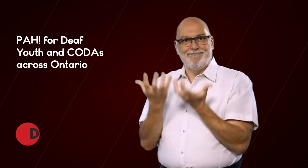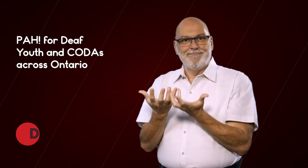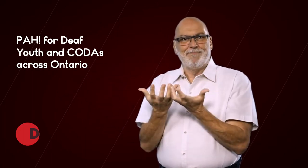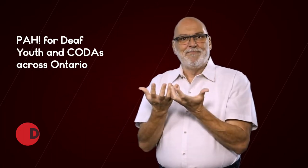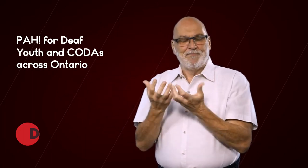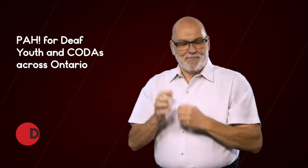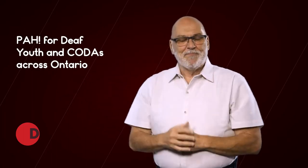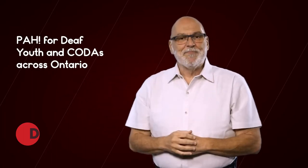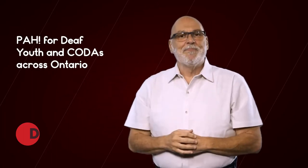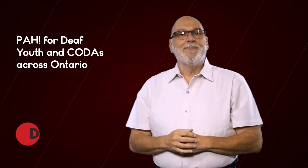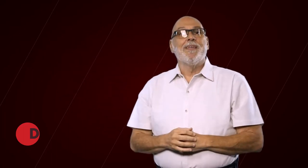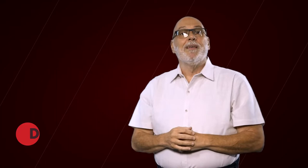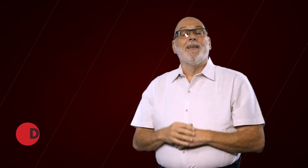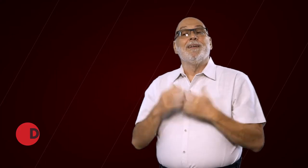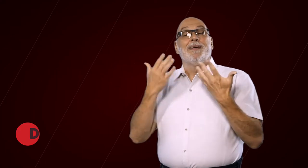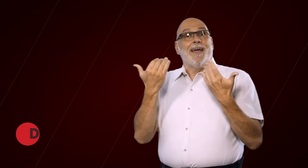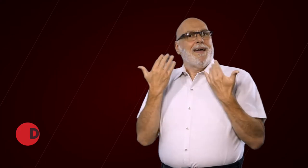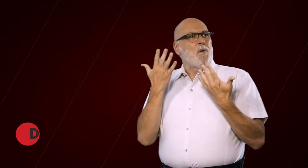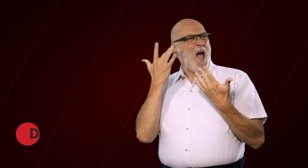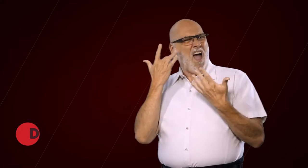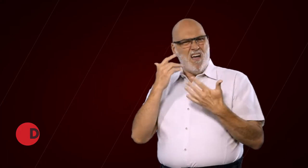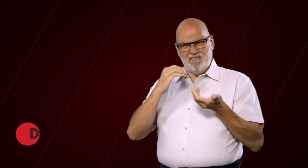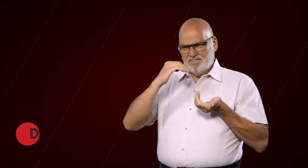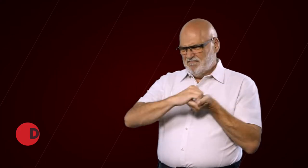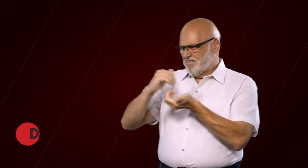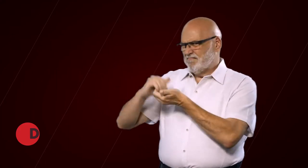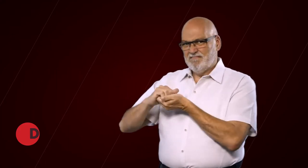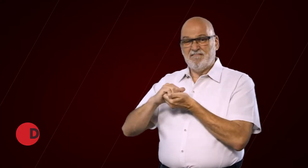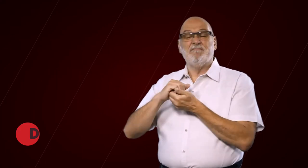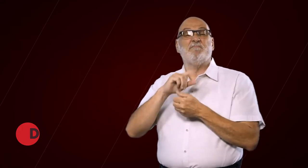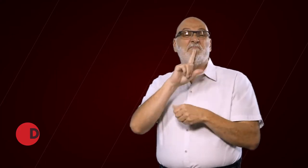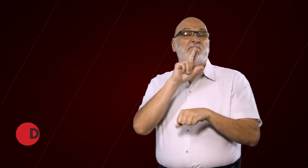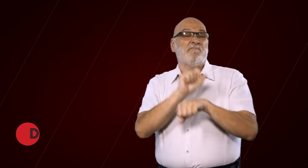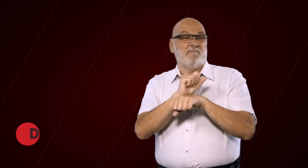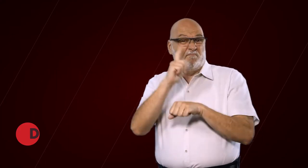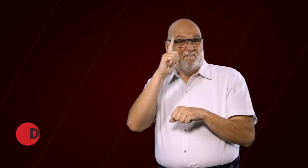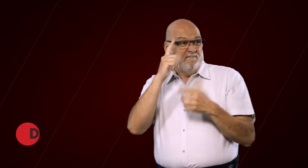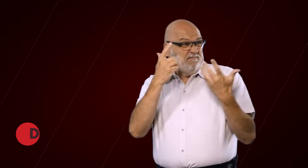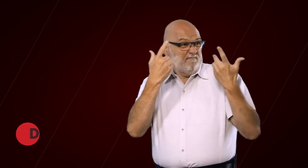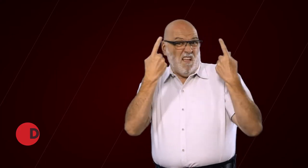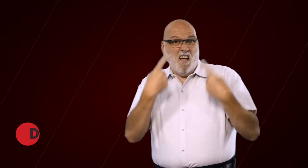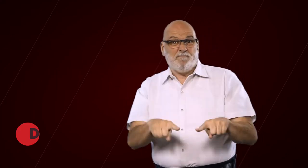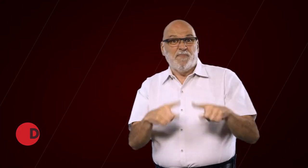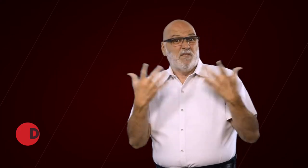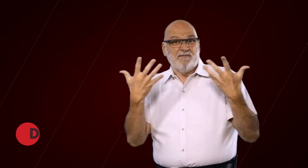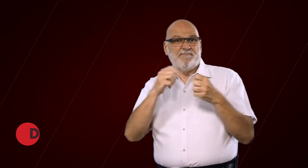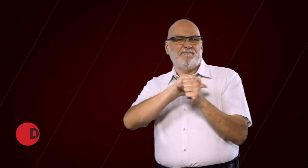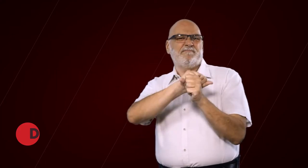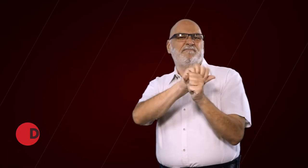Because of the impact of COVID, PAH!